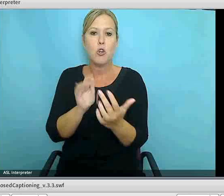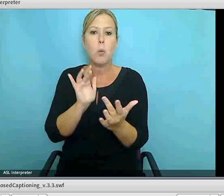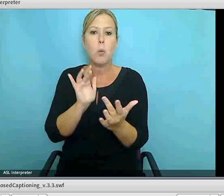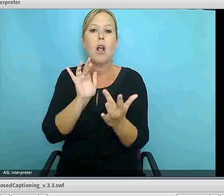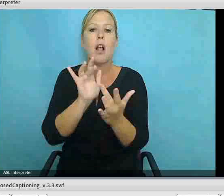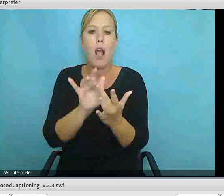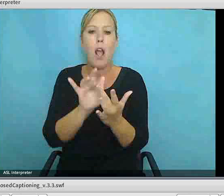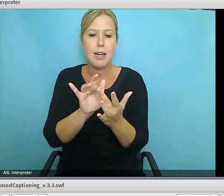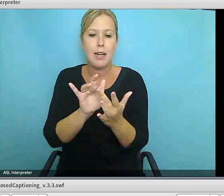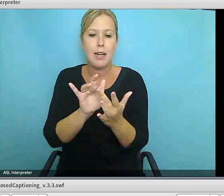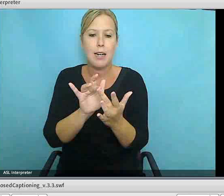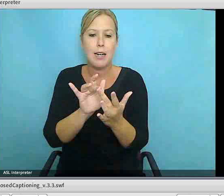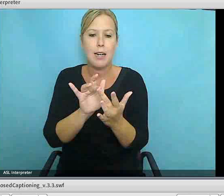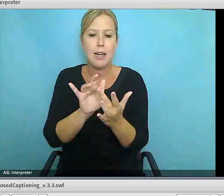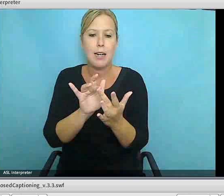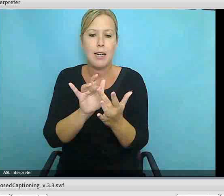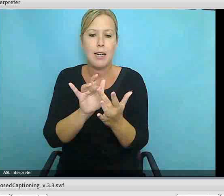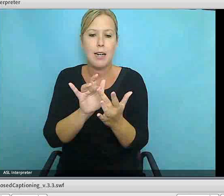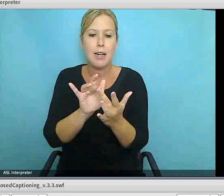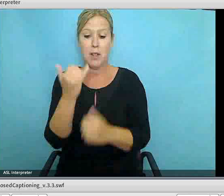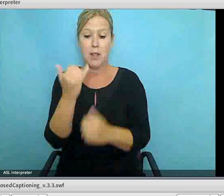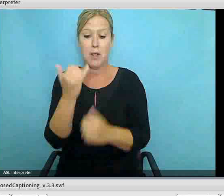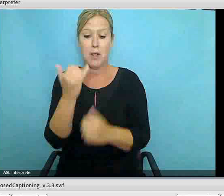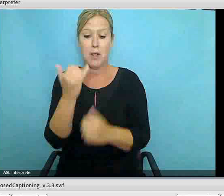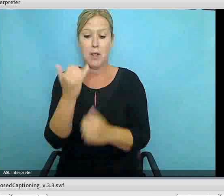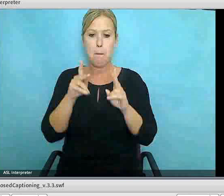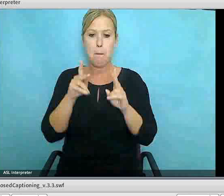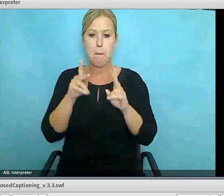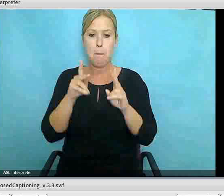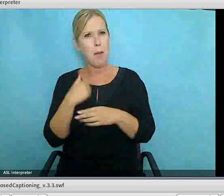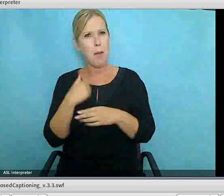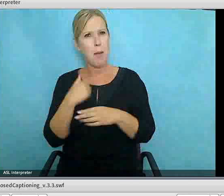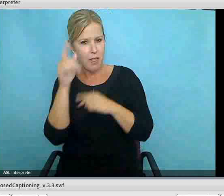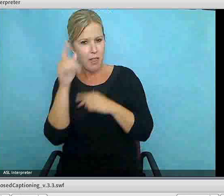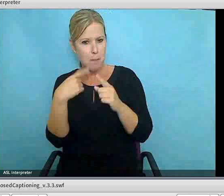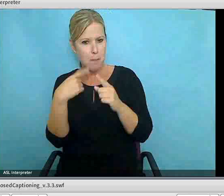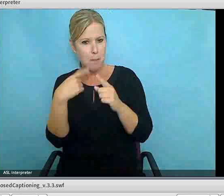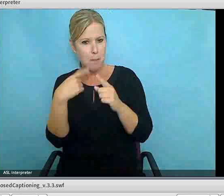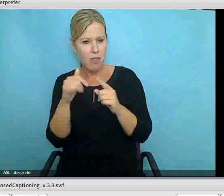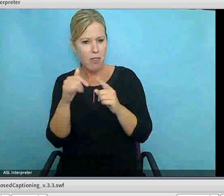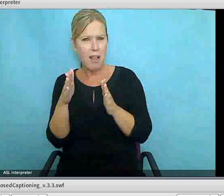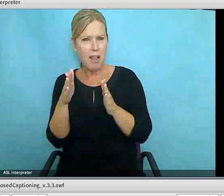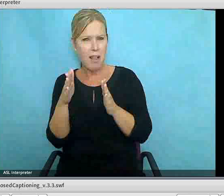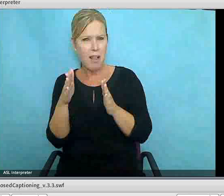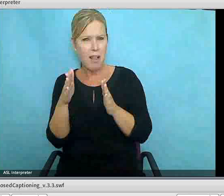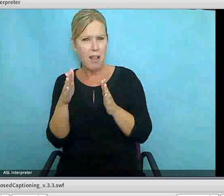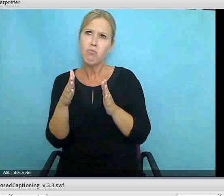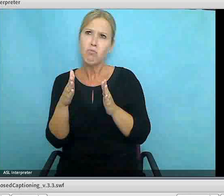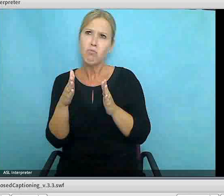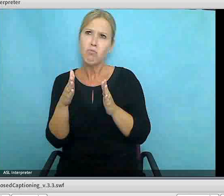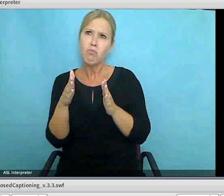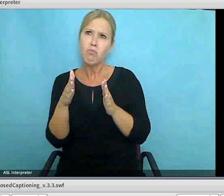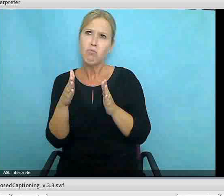going to want to do if they're considering a plan. They want to talk to that plan about that plan.